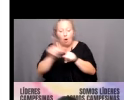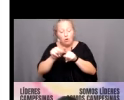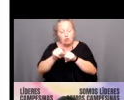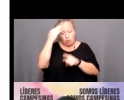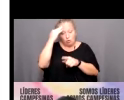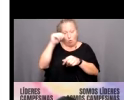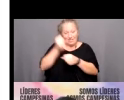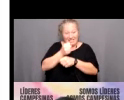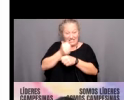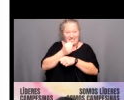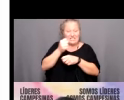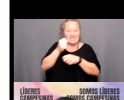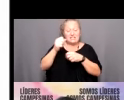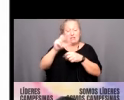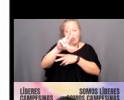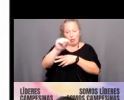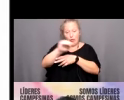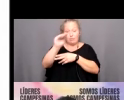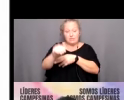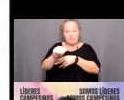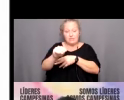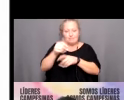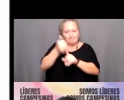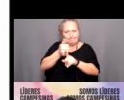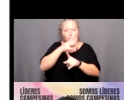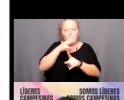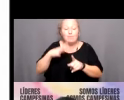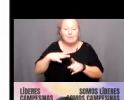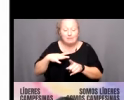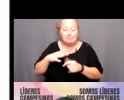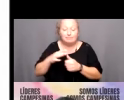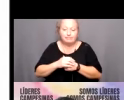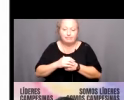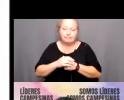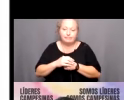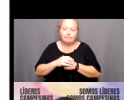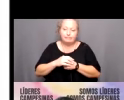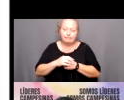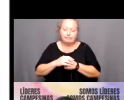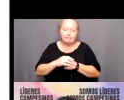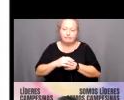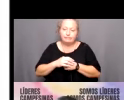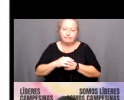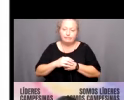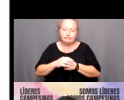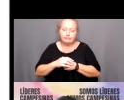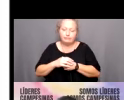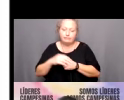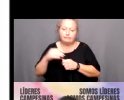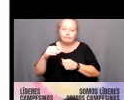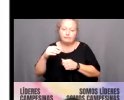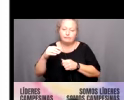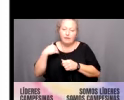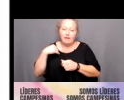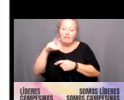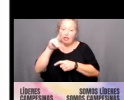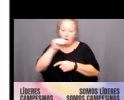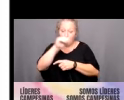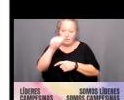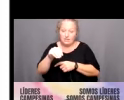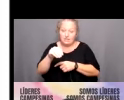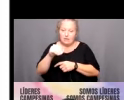there are 30 percent are woman farmworkers. Here